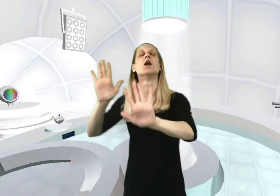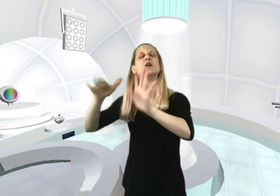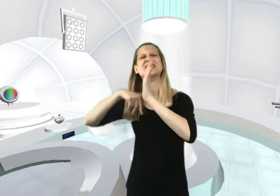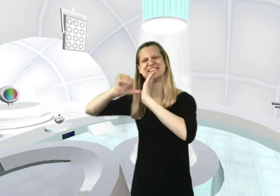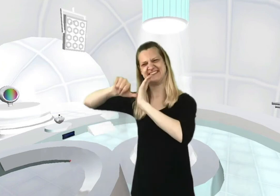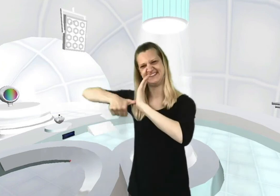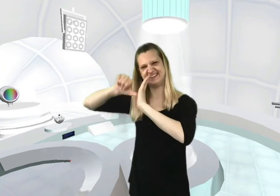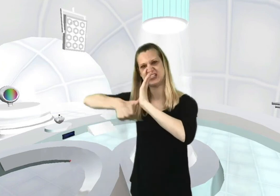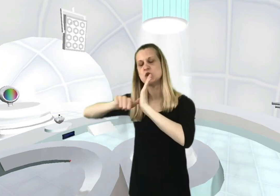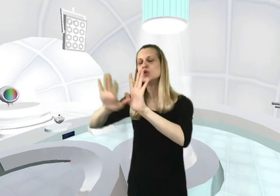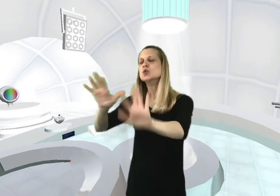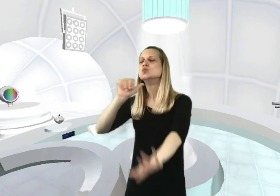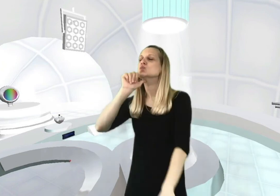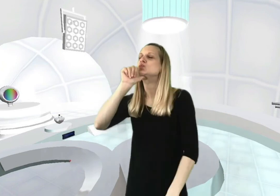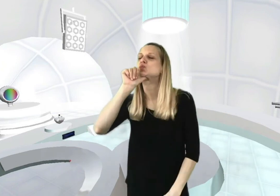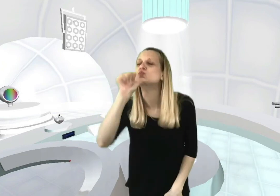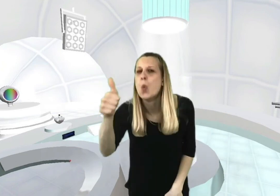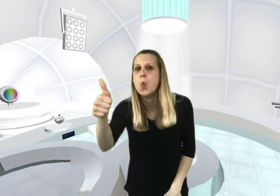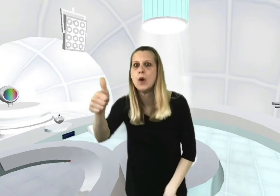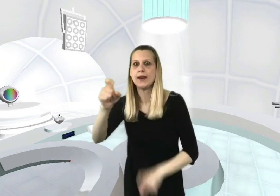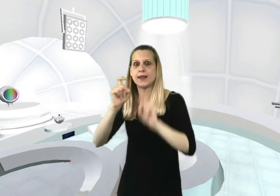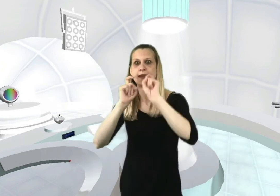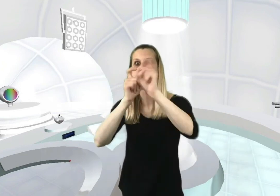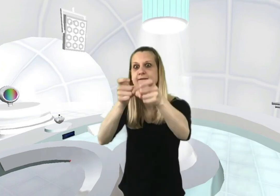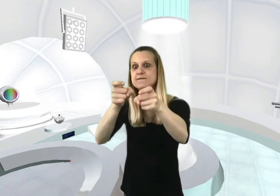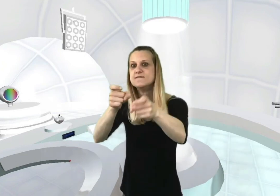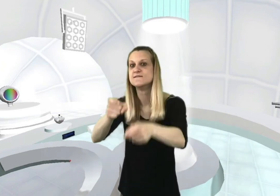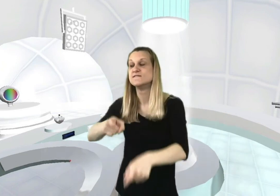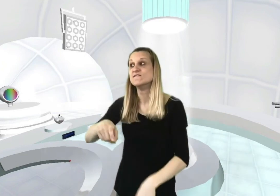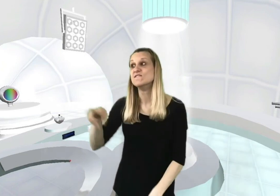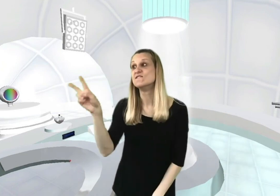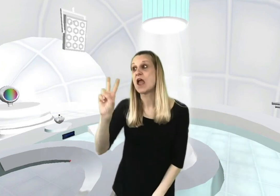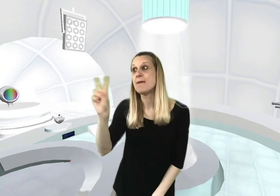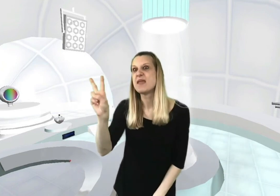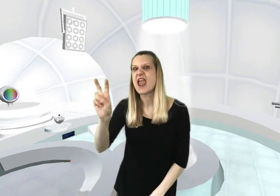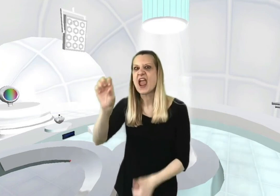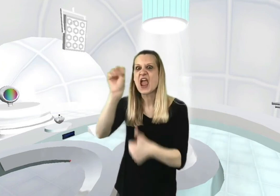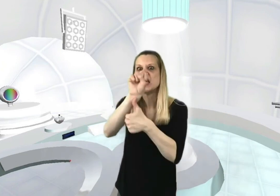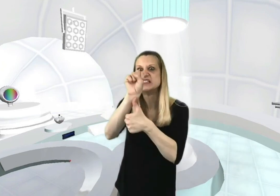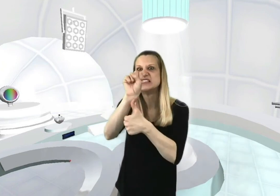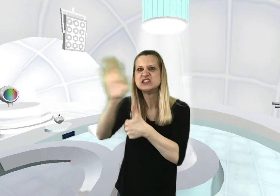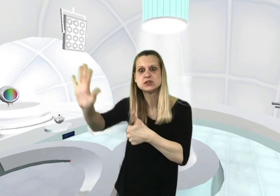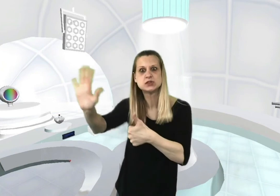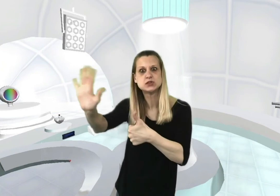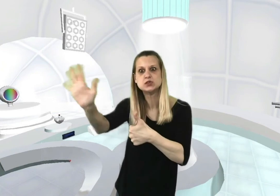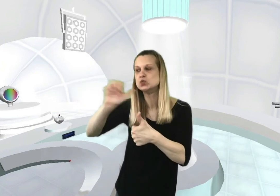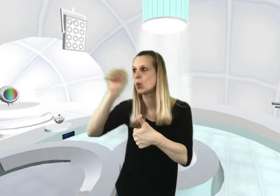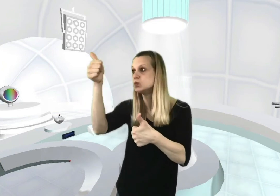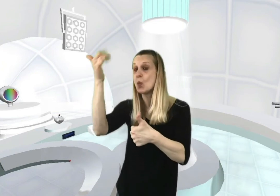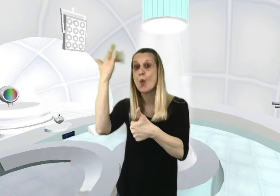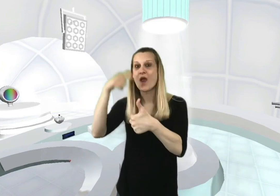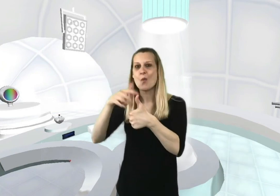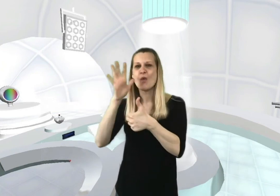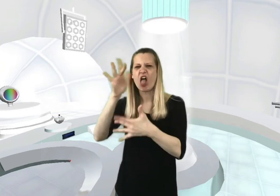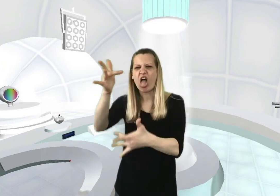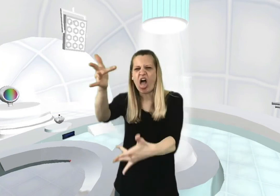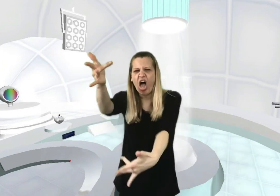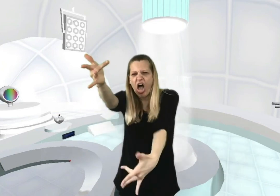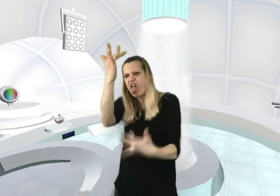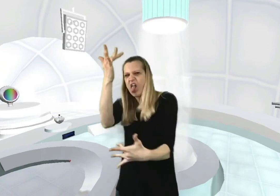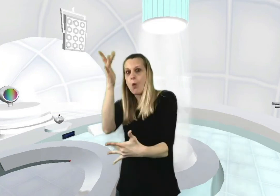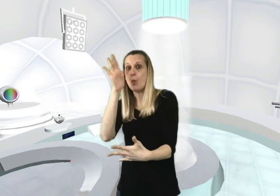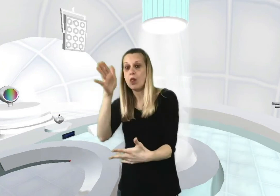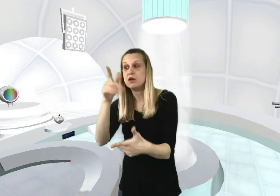The only two vitamins it doesn’t have in it are vitamin S, because it makes you sick,